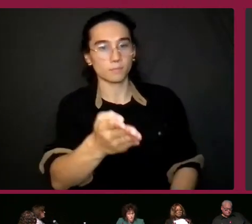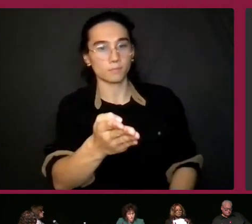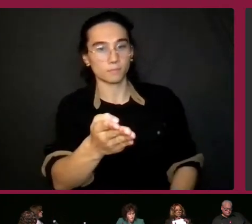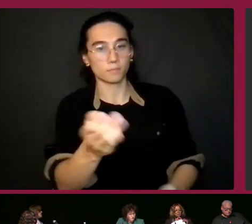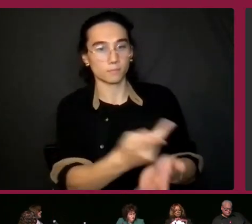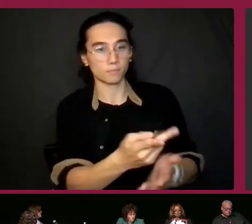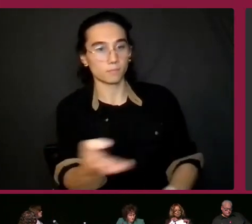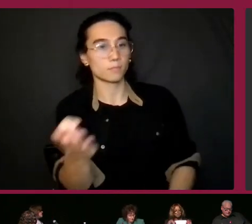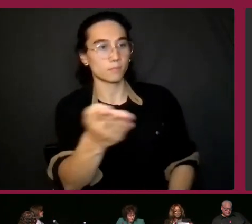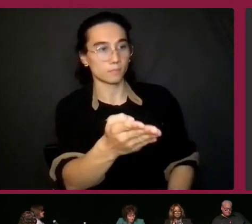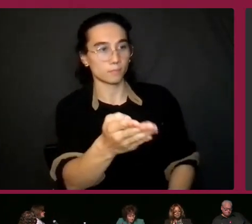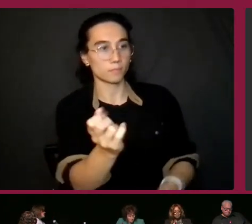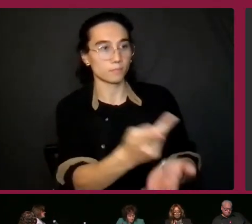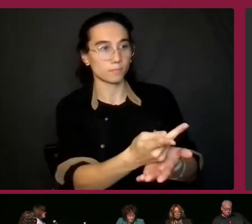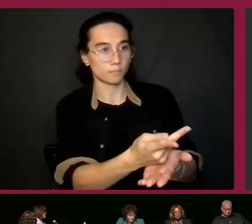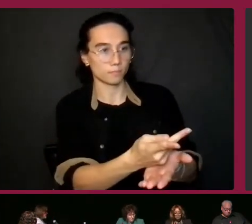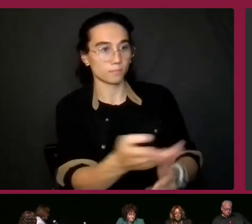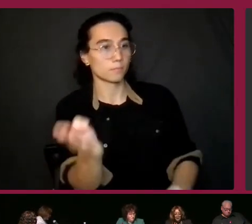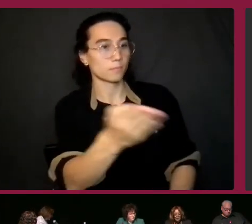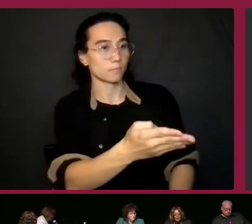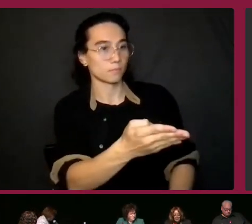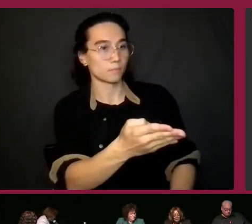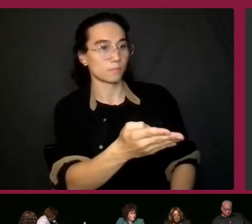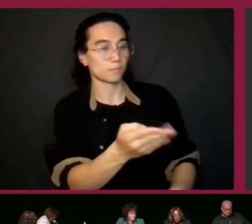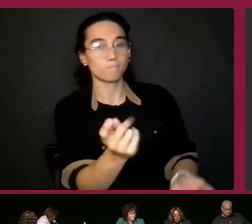Yes. Trustee Adams? Aye. Trustee Harvey? Yes. Motion carries.